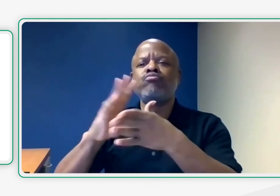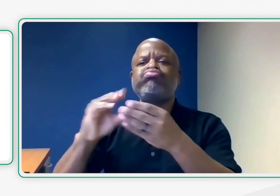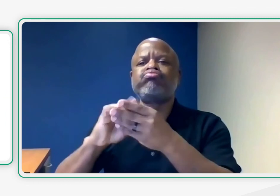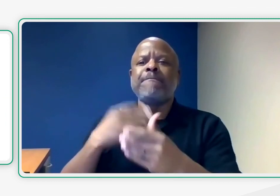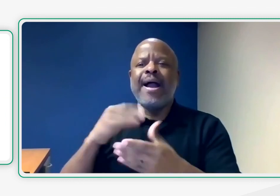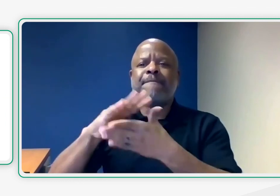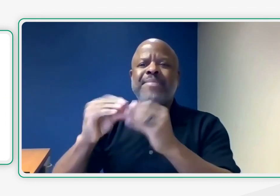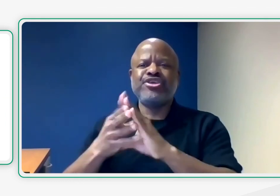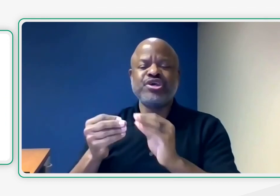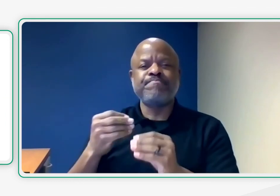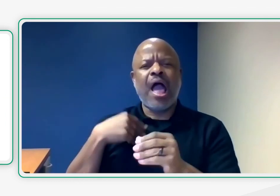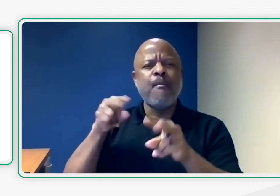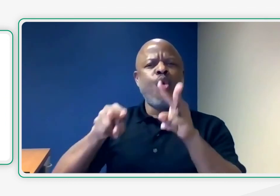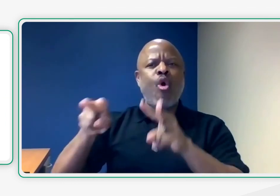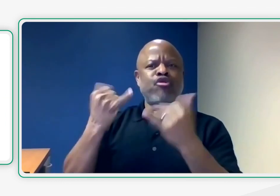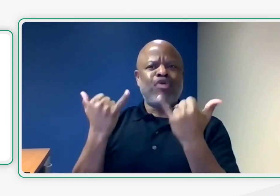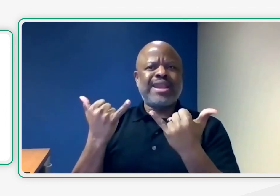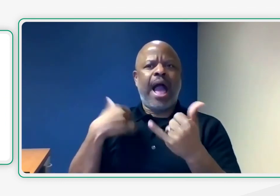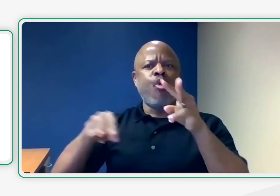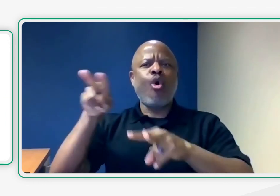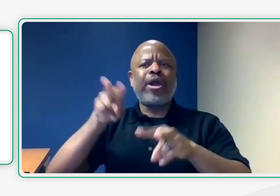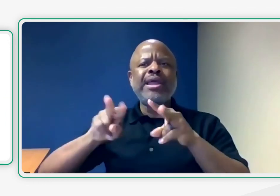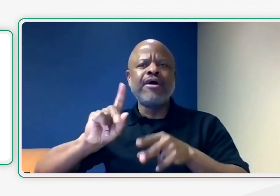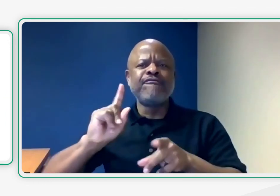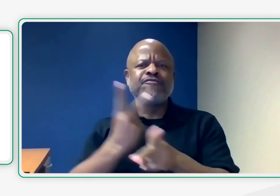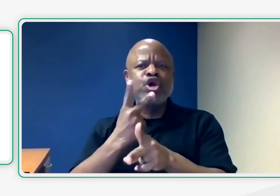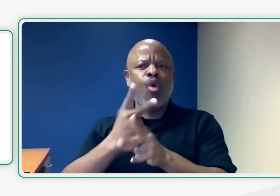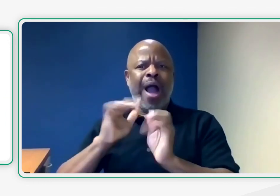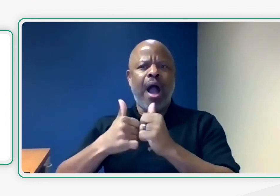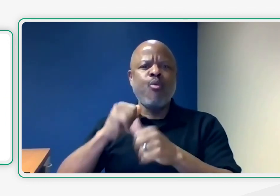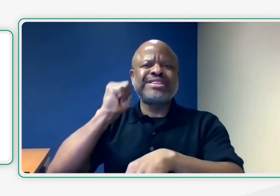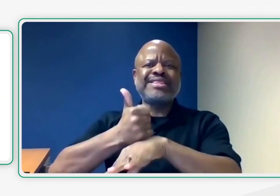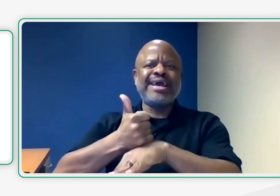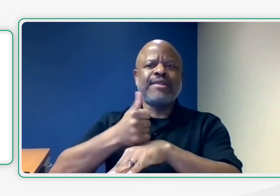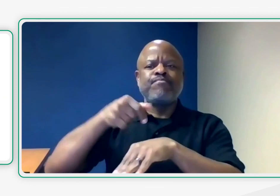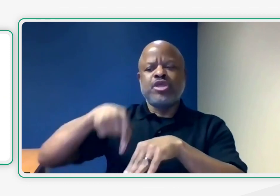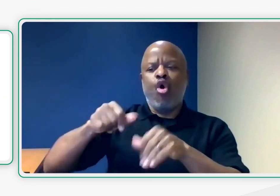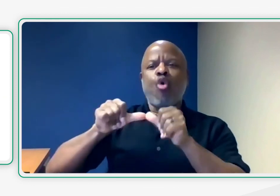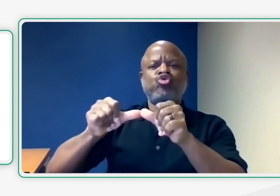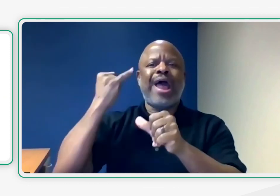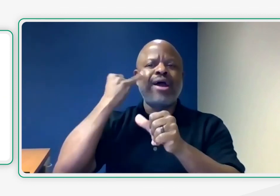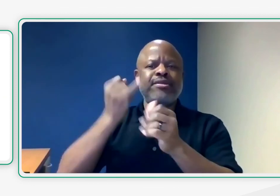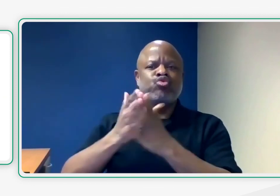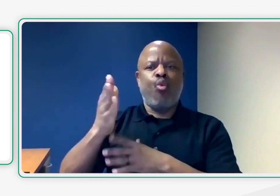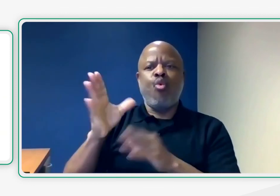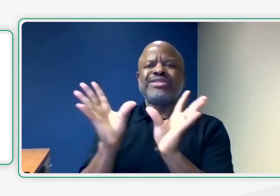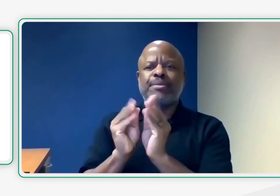to figure out any other avenues in which we can continue dialoguing about these issues.